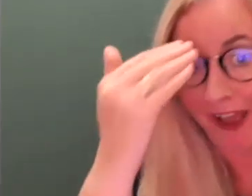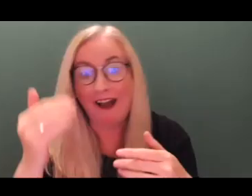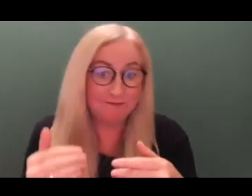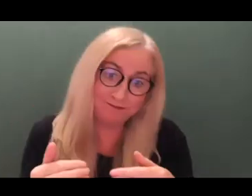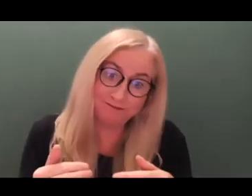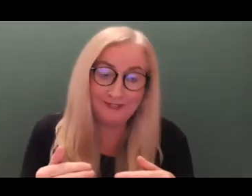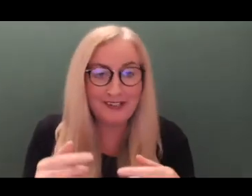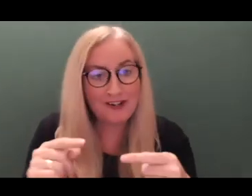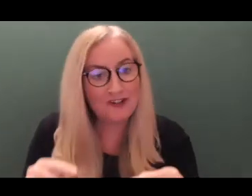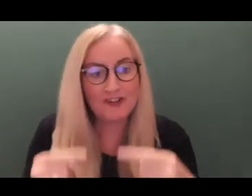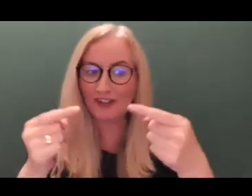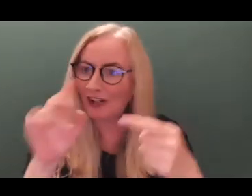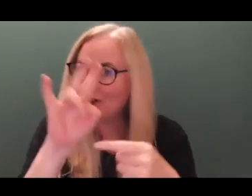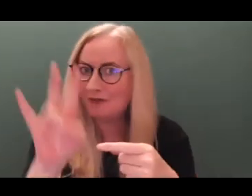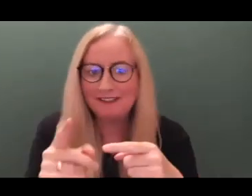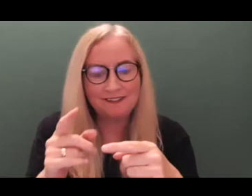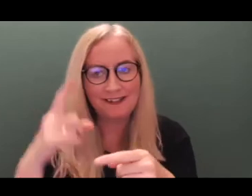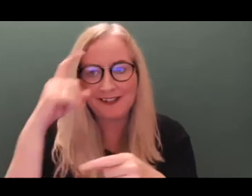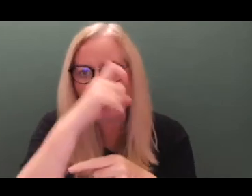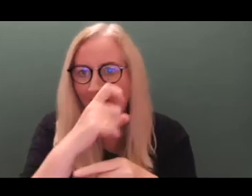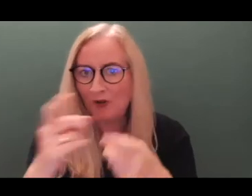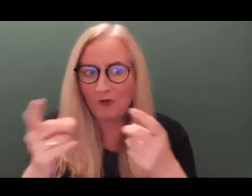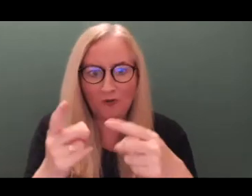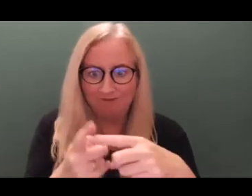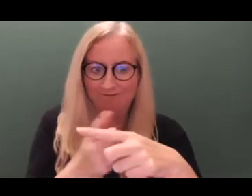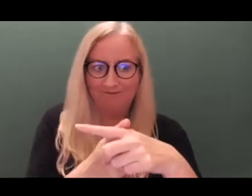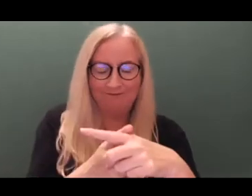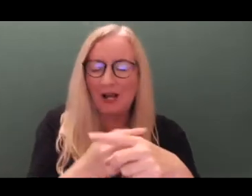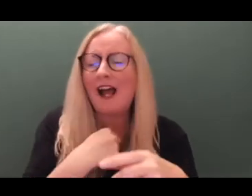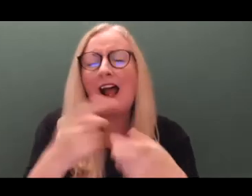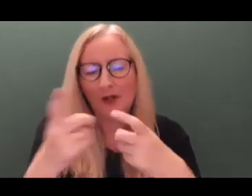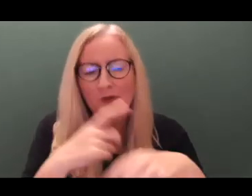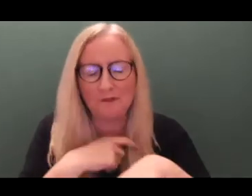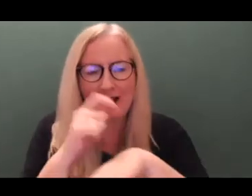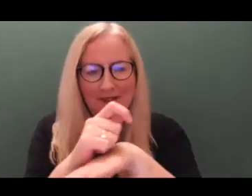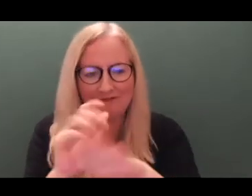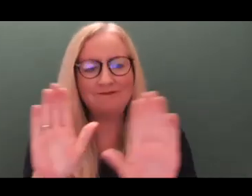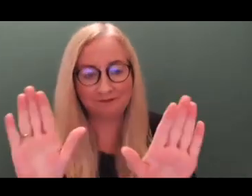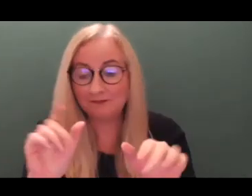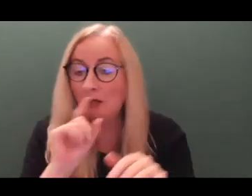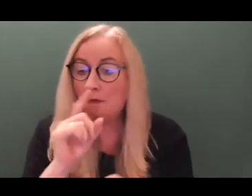hard to do this briefly but I will do my very best. I think that one of the key things is the